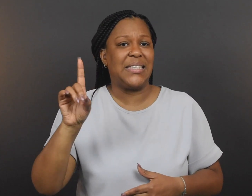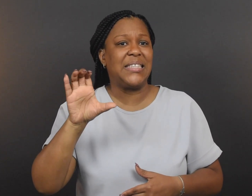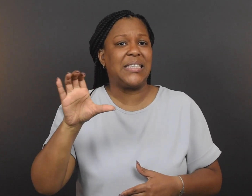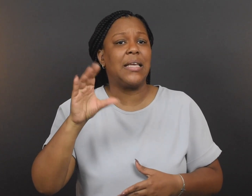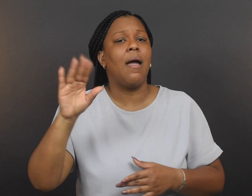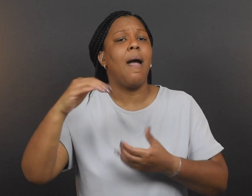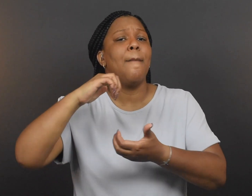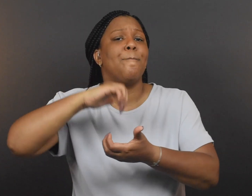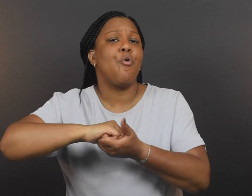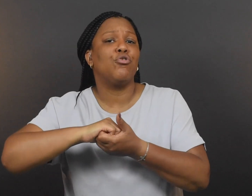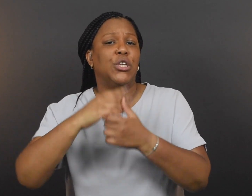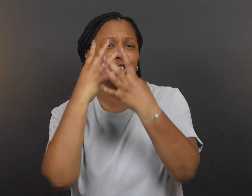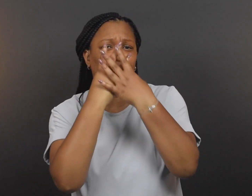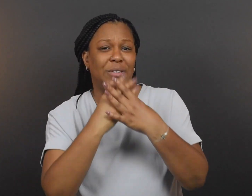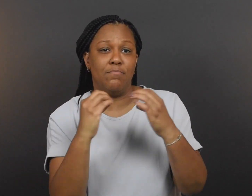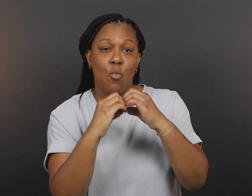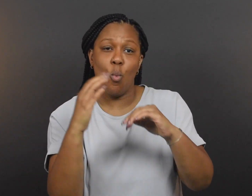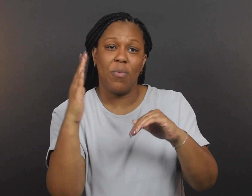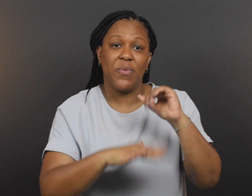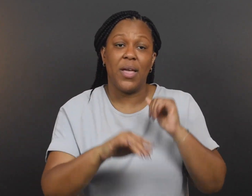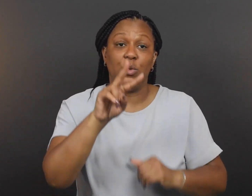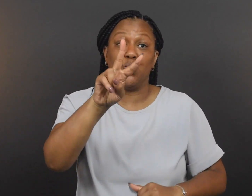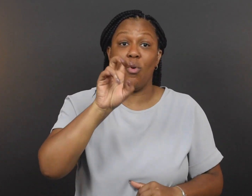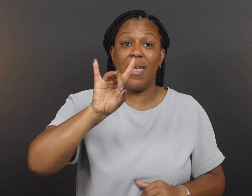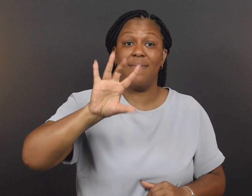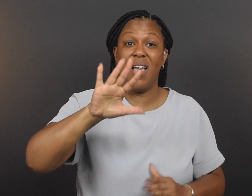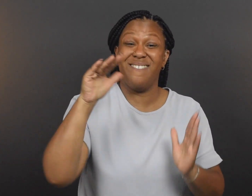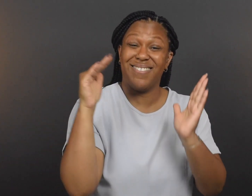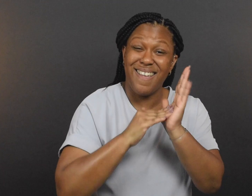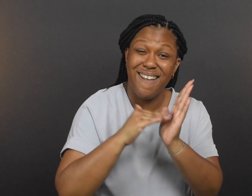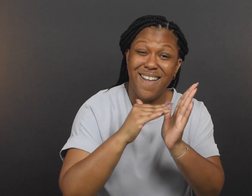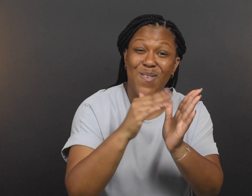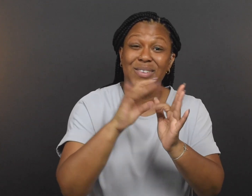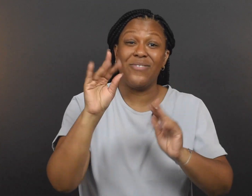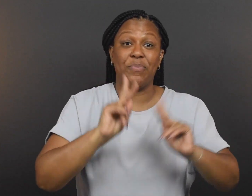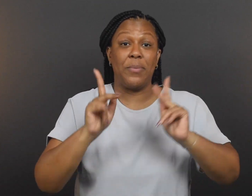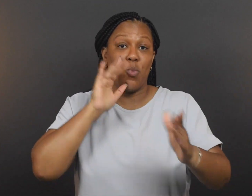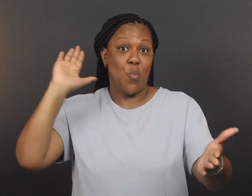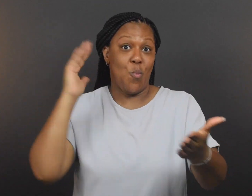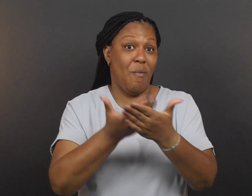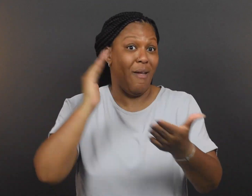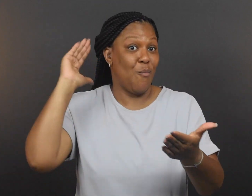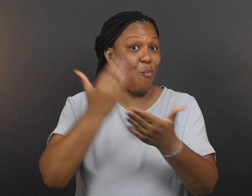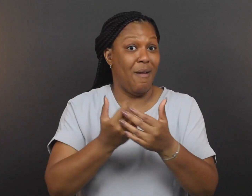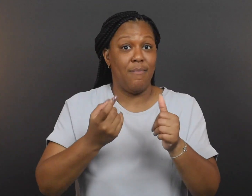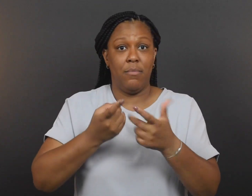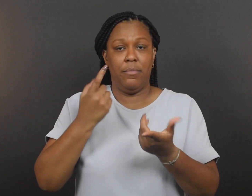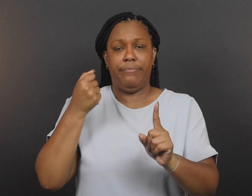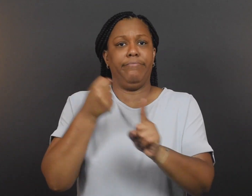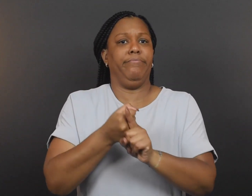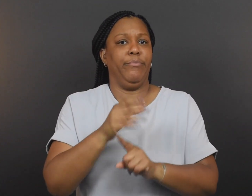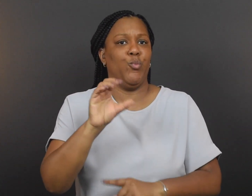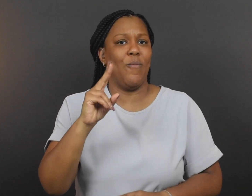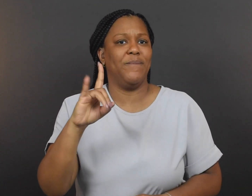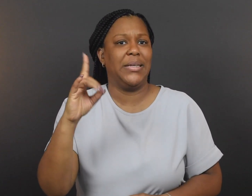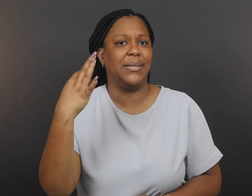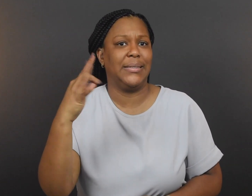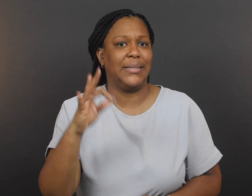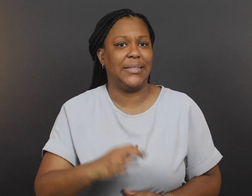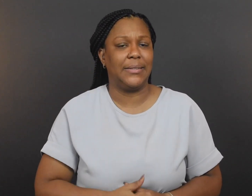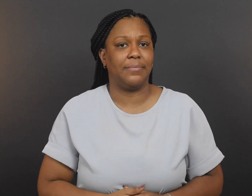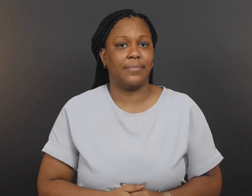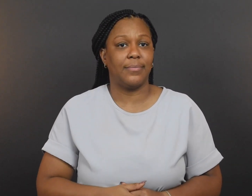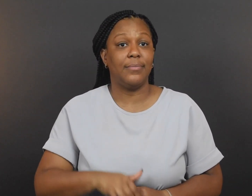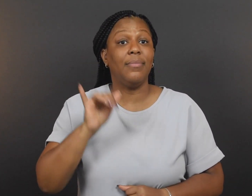CDC and its partners had screened more than 285,000 arriving passengers for COVID-19.